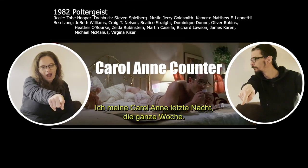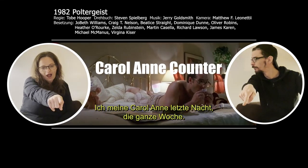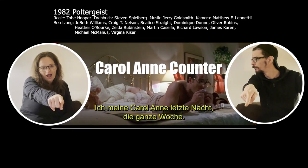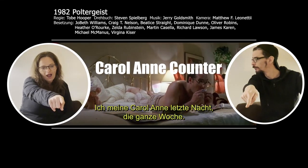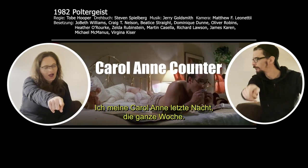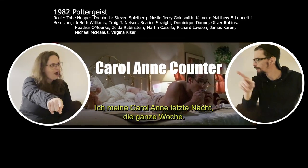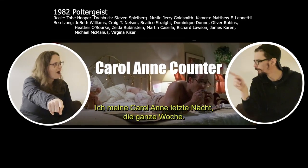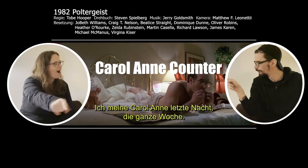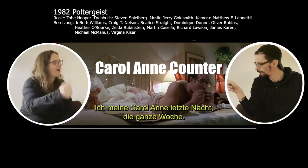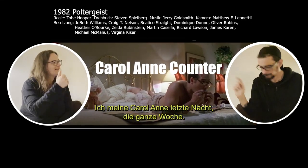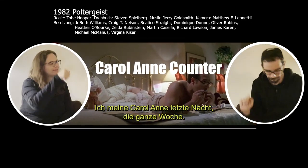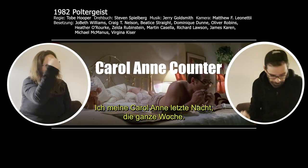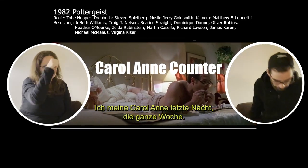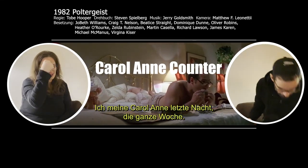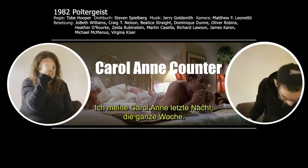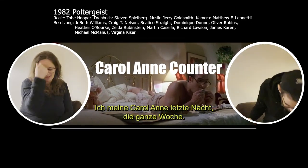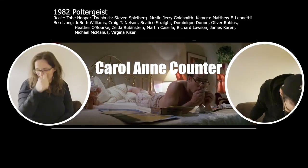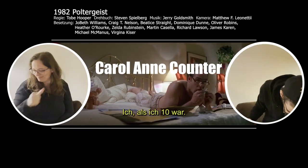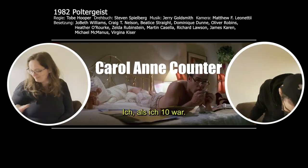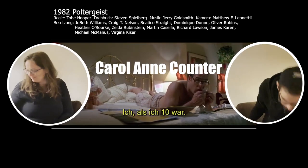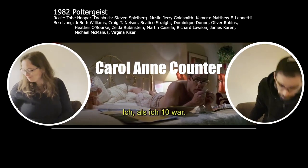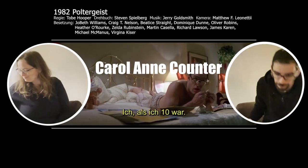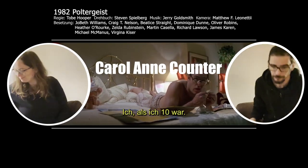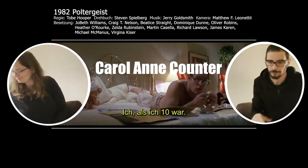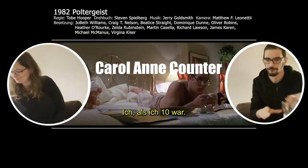Her name is here. - Oh my God, her name is here.